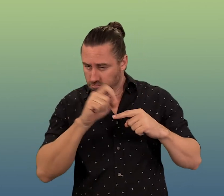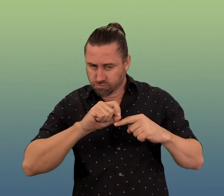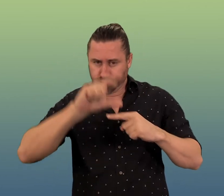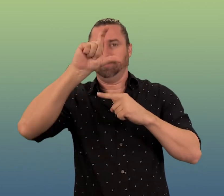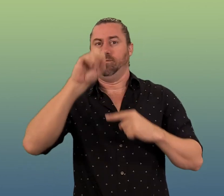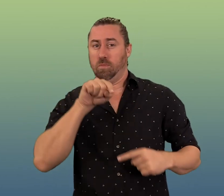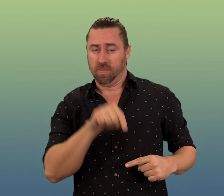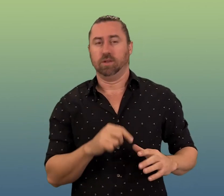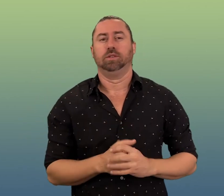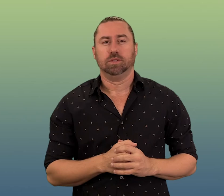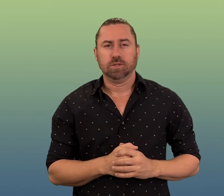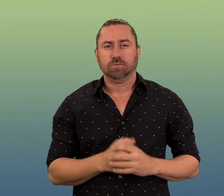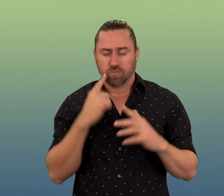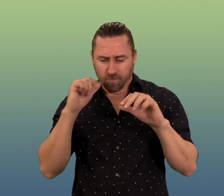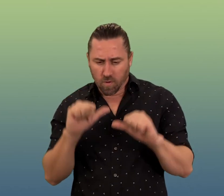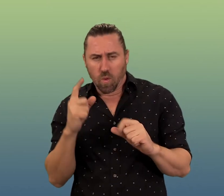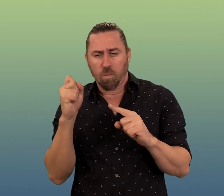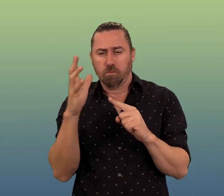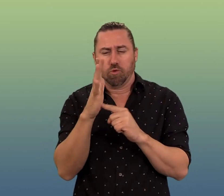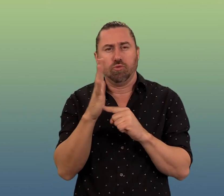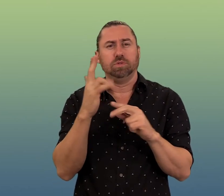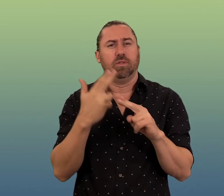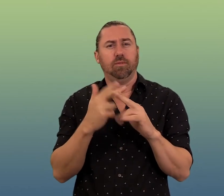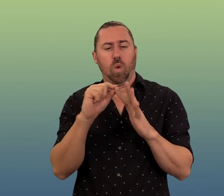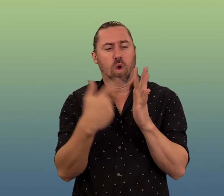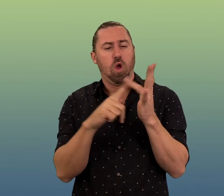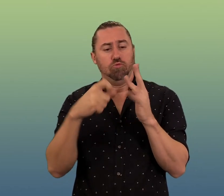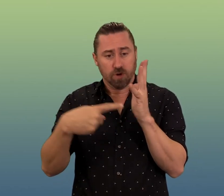Confirm priorities within product and service portfolio.